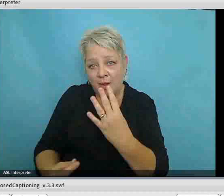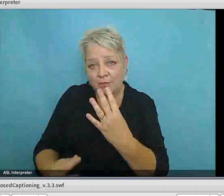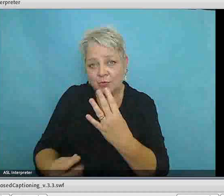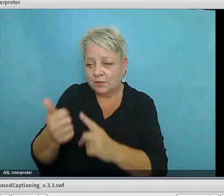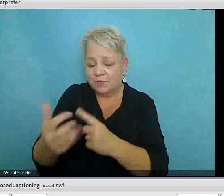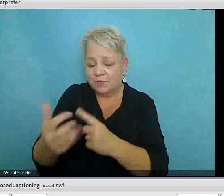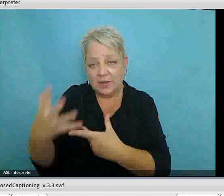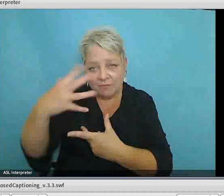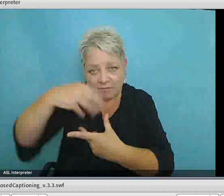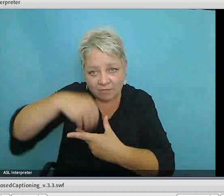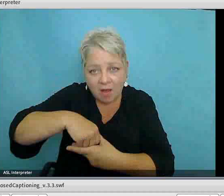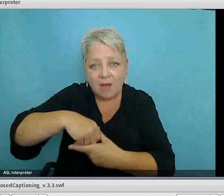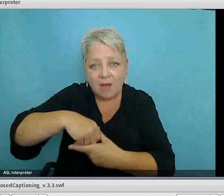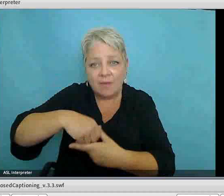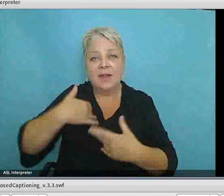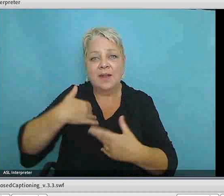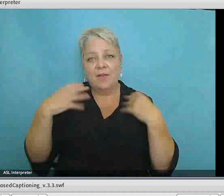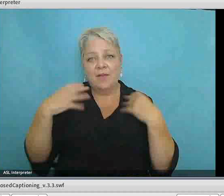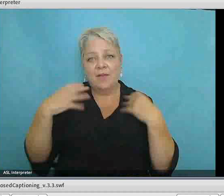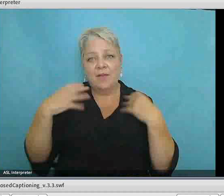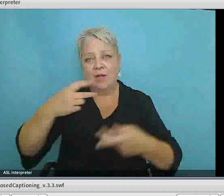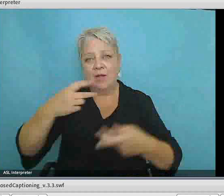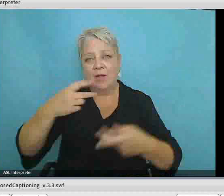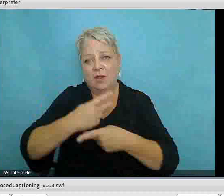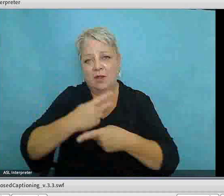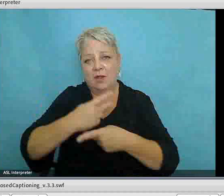that it's needed and wanted by the person.